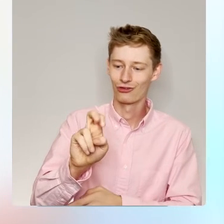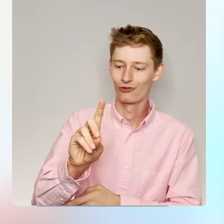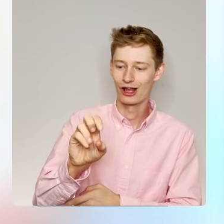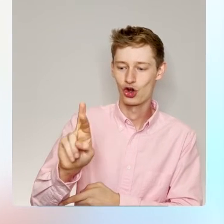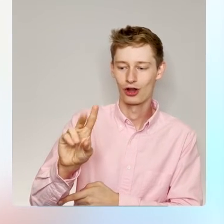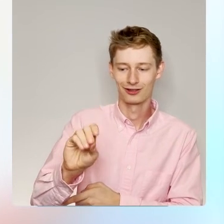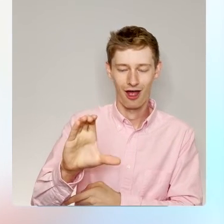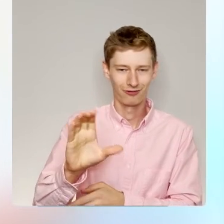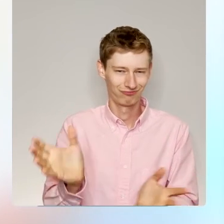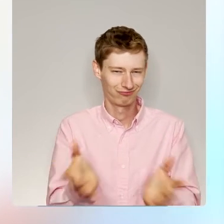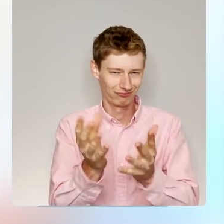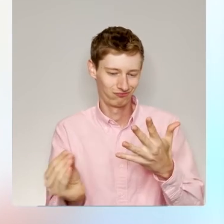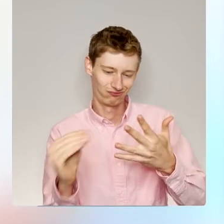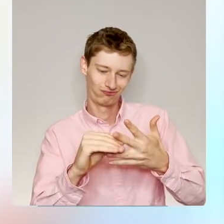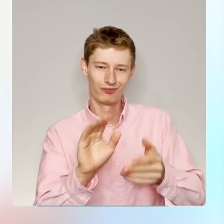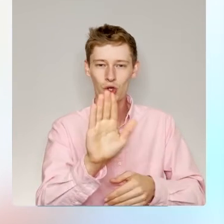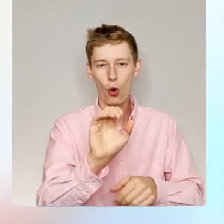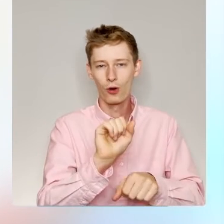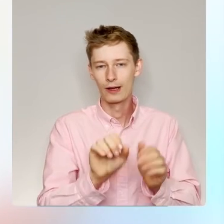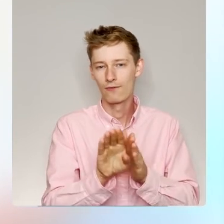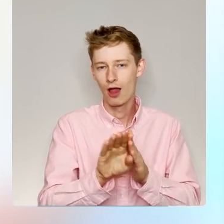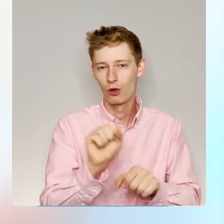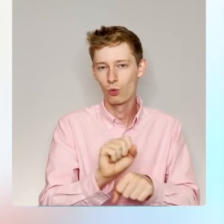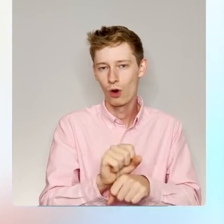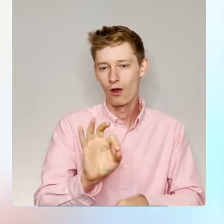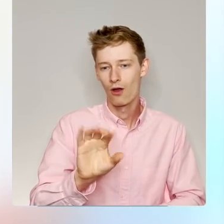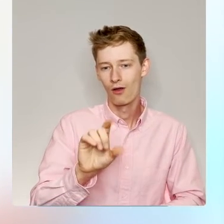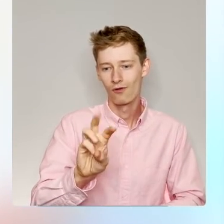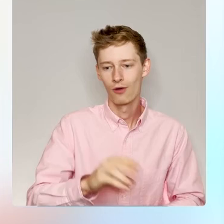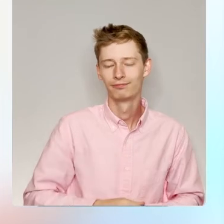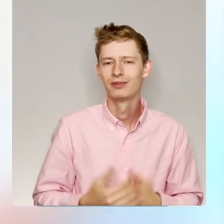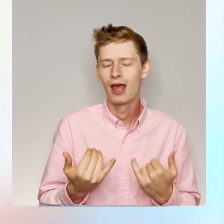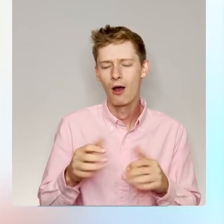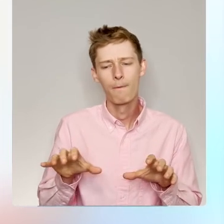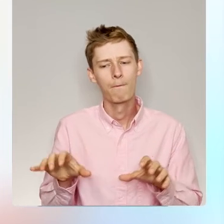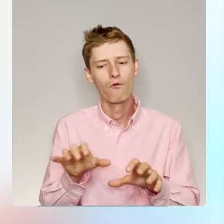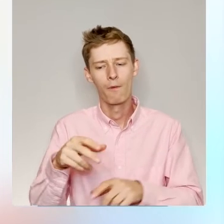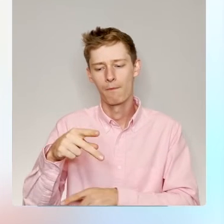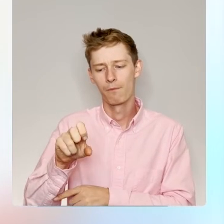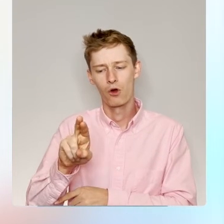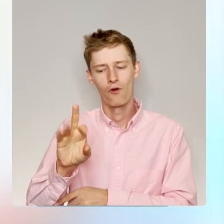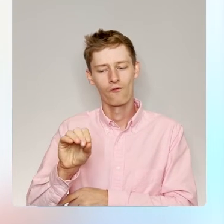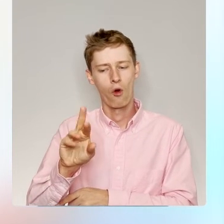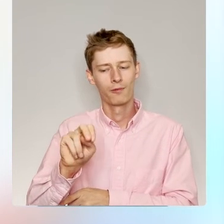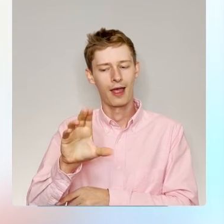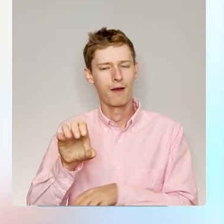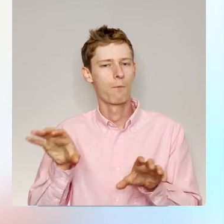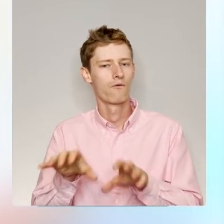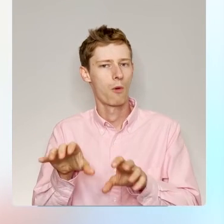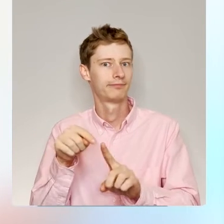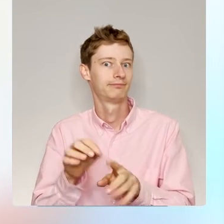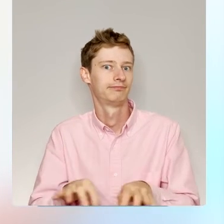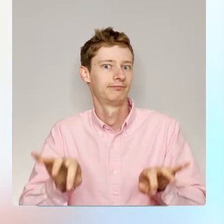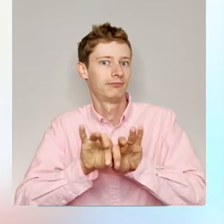Performance is critical for every VR app. The web shares the same performance constraints as native apps, and has a few new ones.